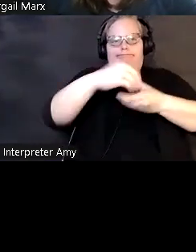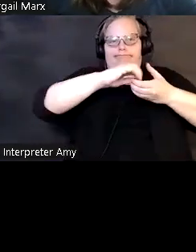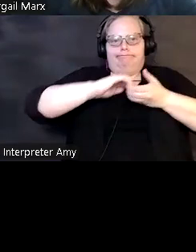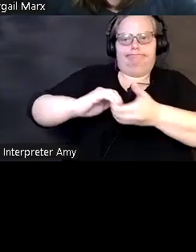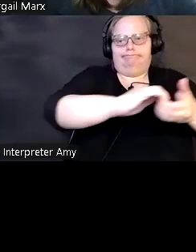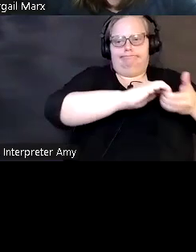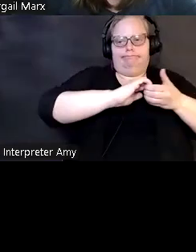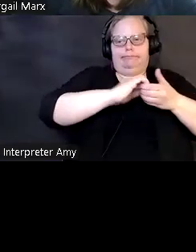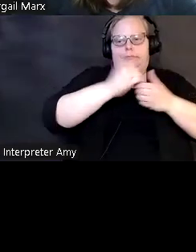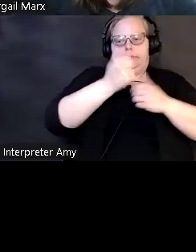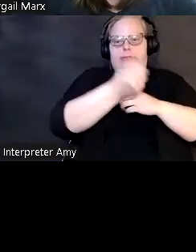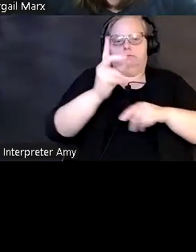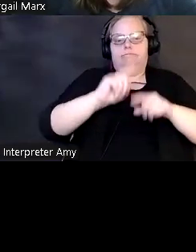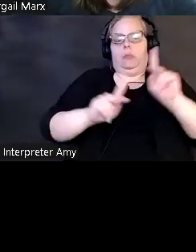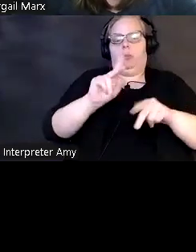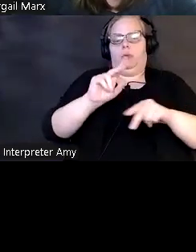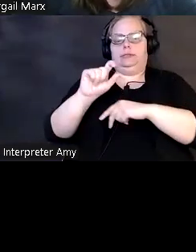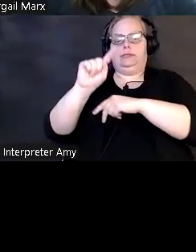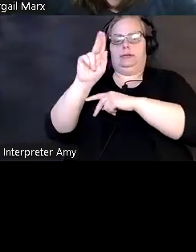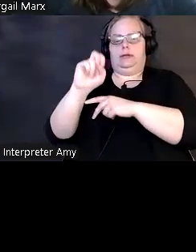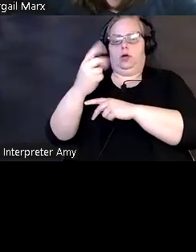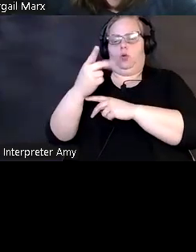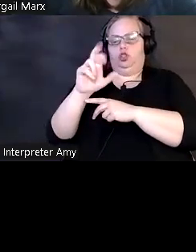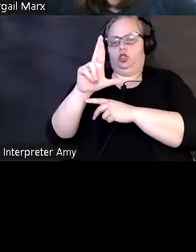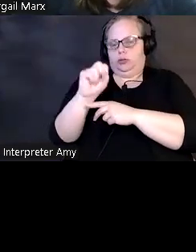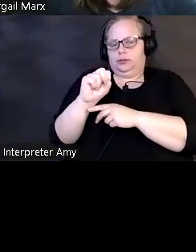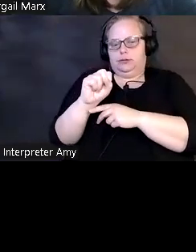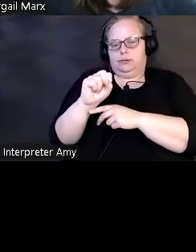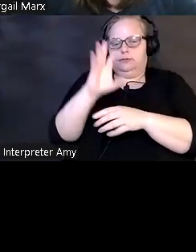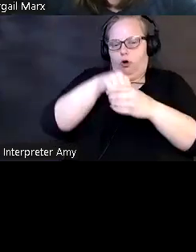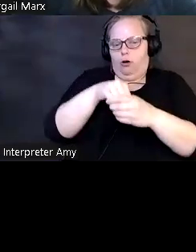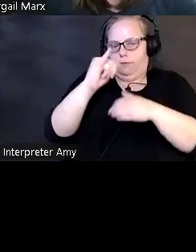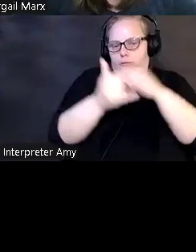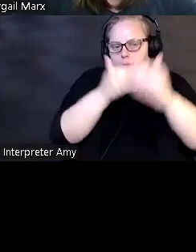and individuals in the assessment process, and that starts at the very center with the individual